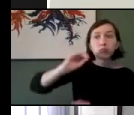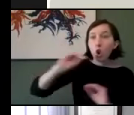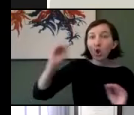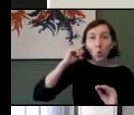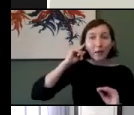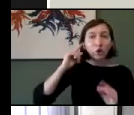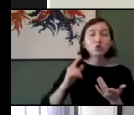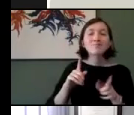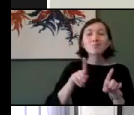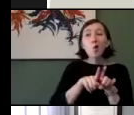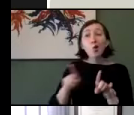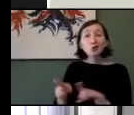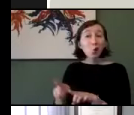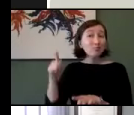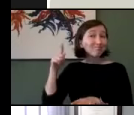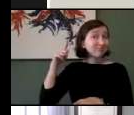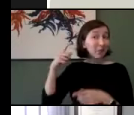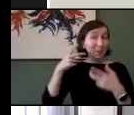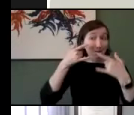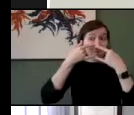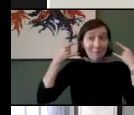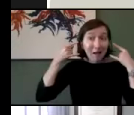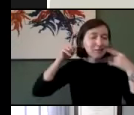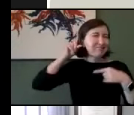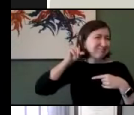There's some masks I have used where I find it uncomfortable.